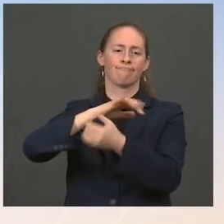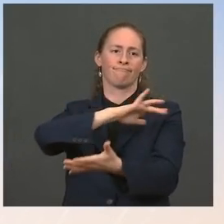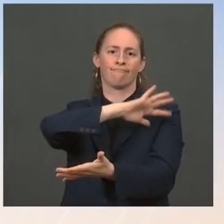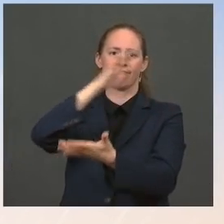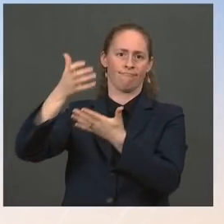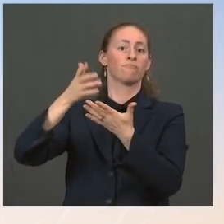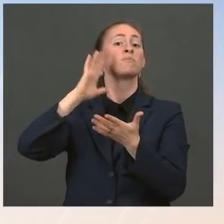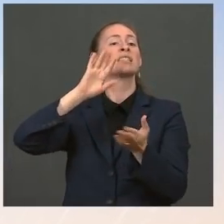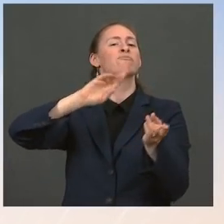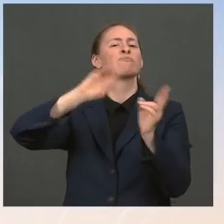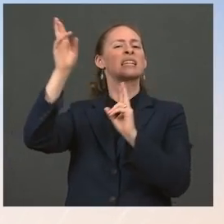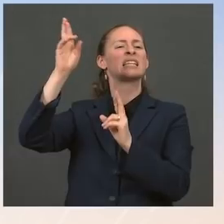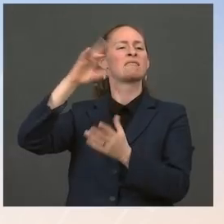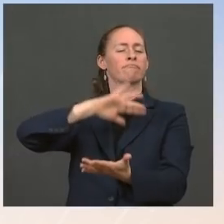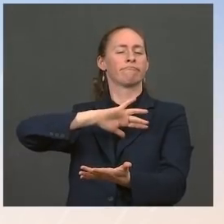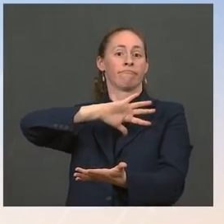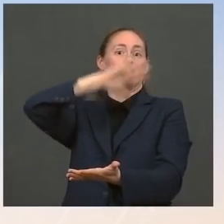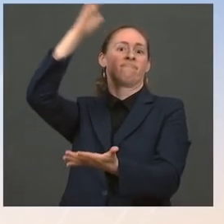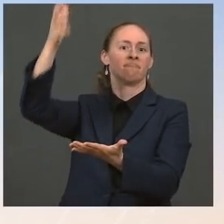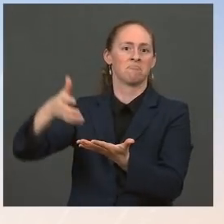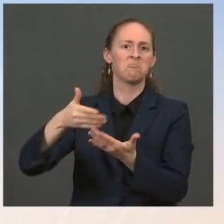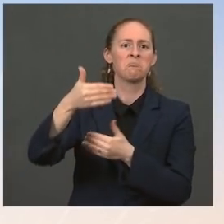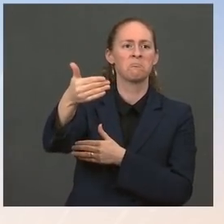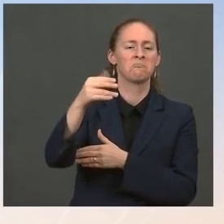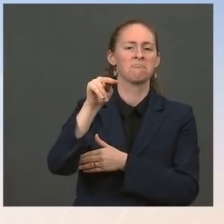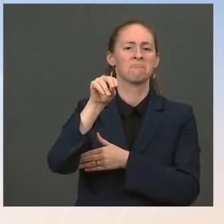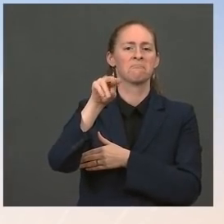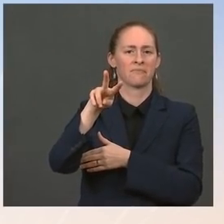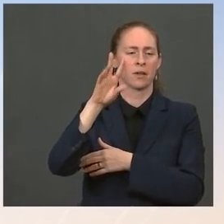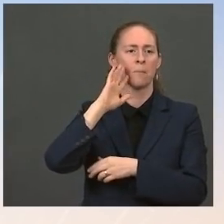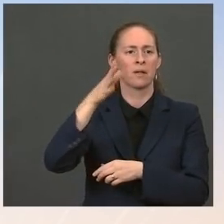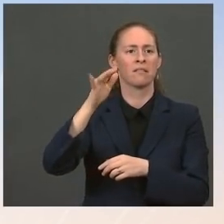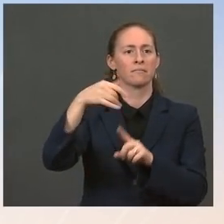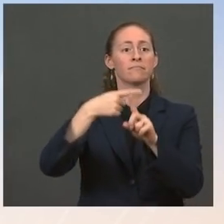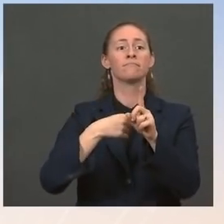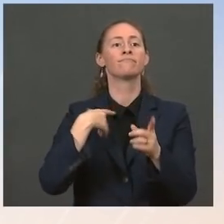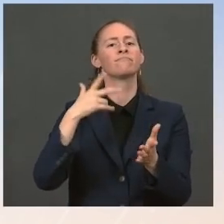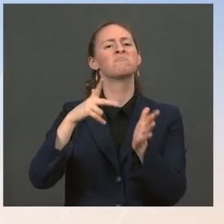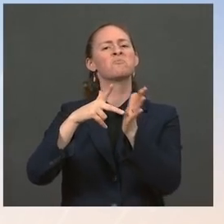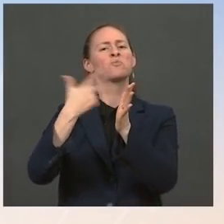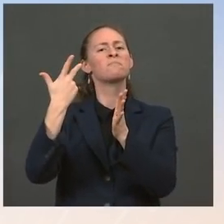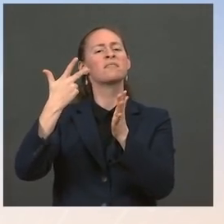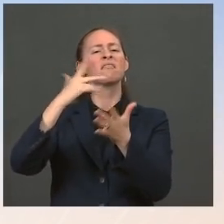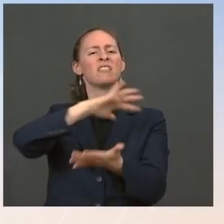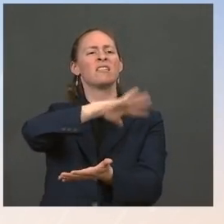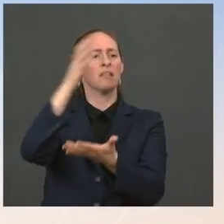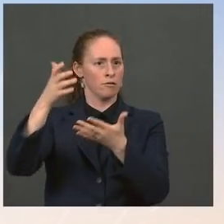And we're also now on track to triple the number of rapid, at-home tests on the market by --